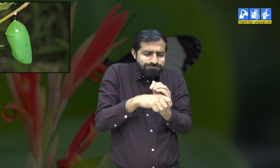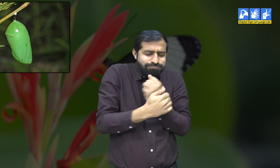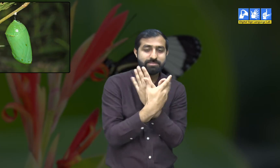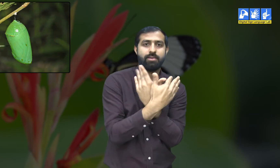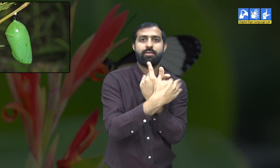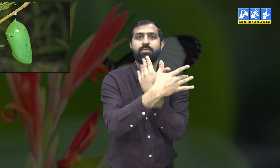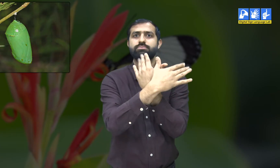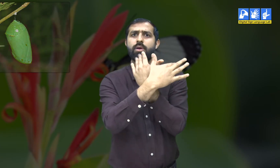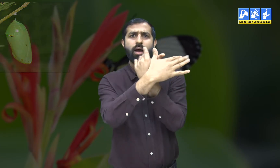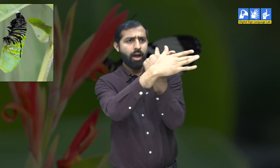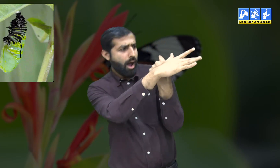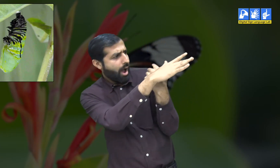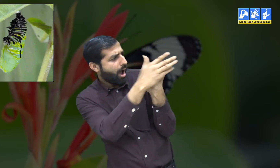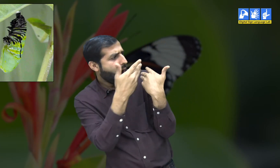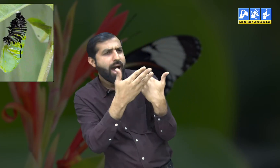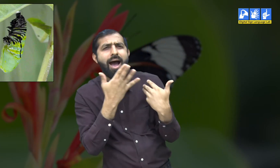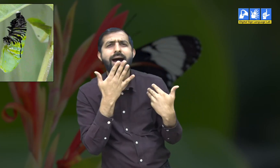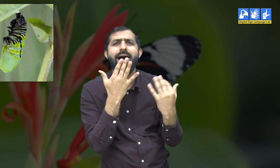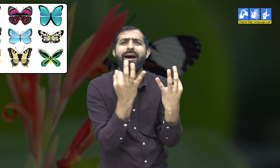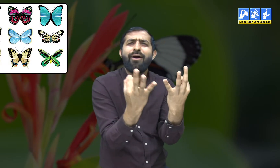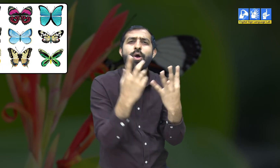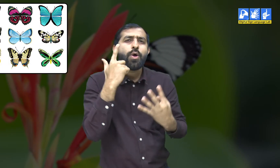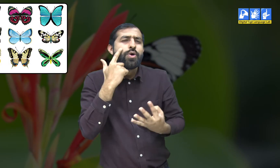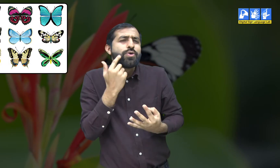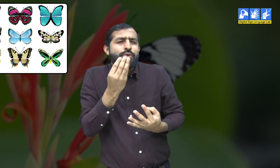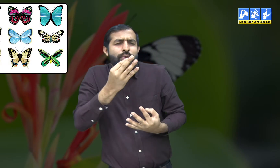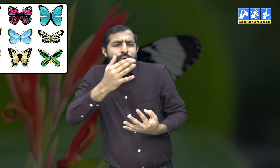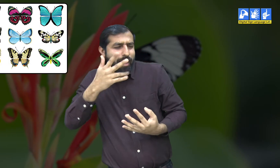Within its protective casing, the caterpillar radically transforms its body